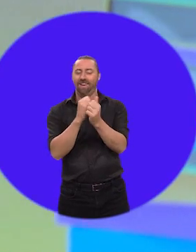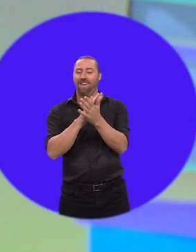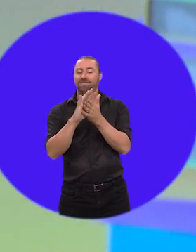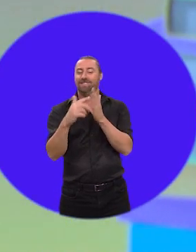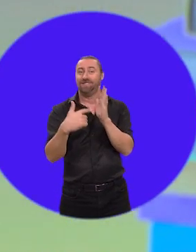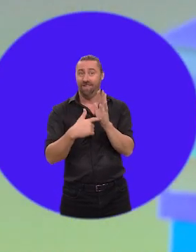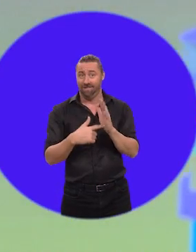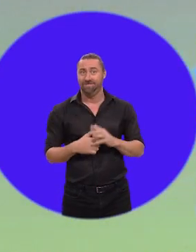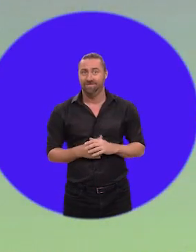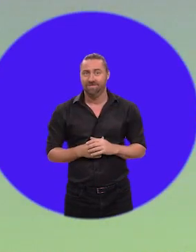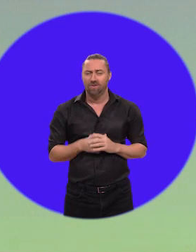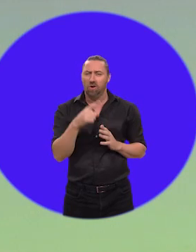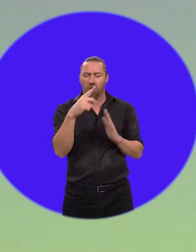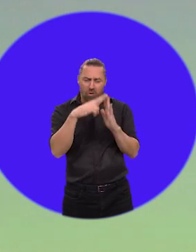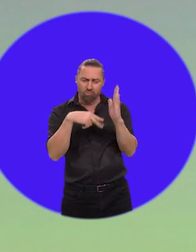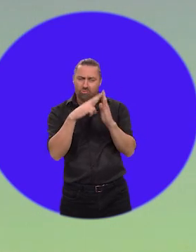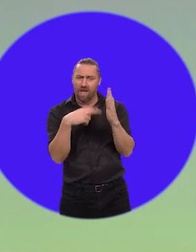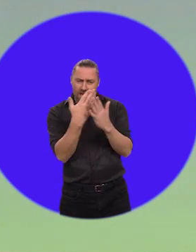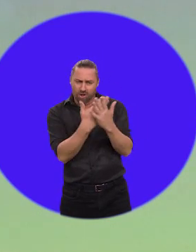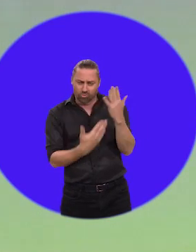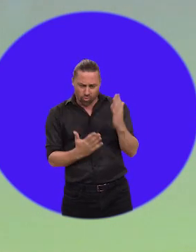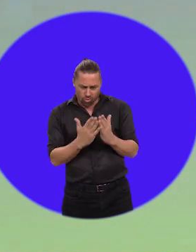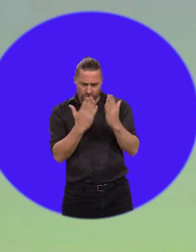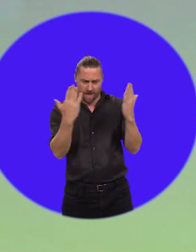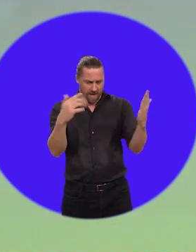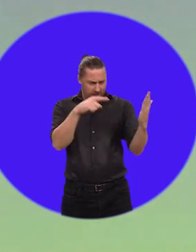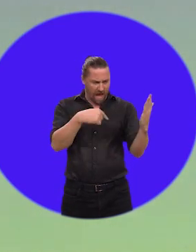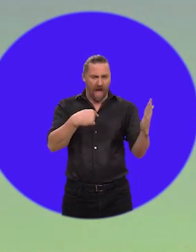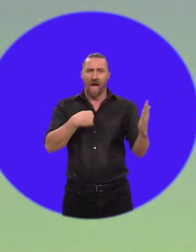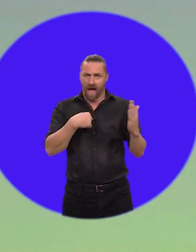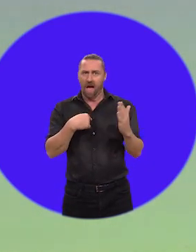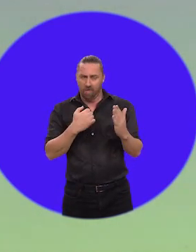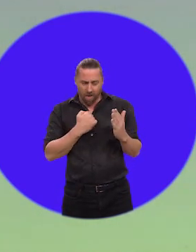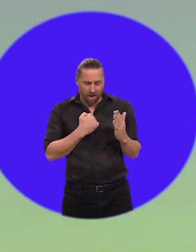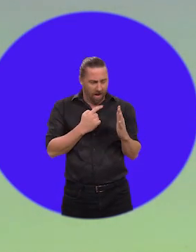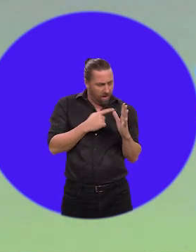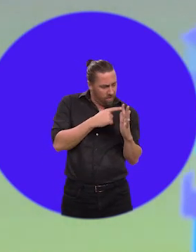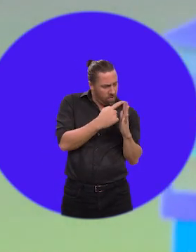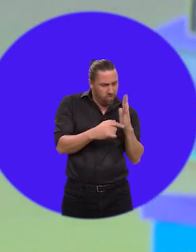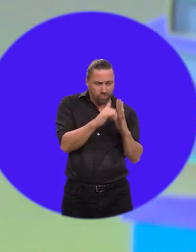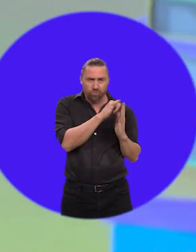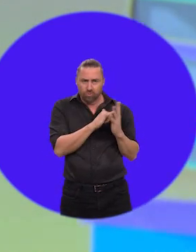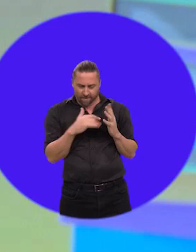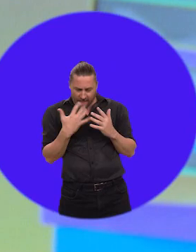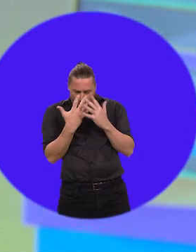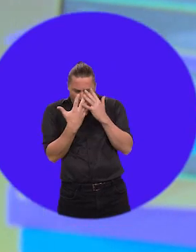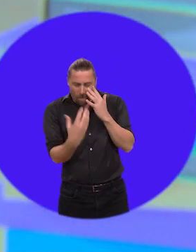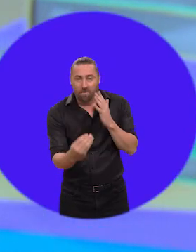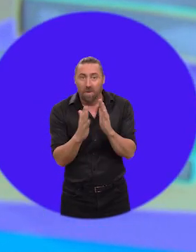Perhaps when you next read a story, you can think about which of your senses you use to get yourself right there, in the book.